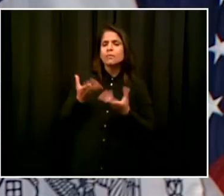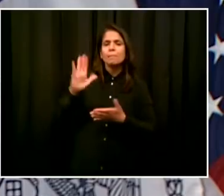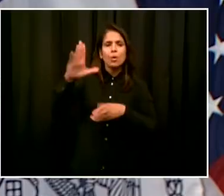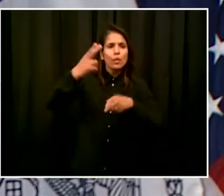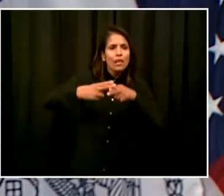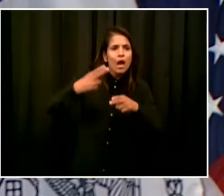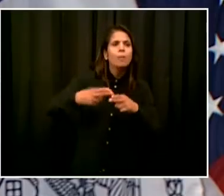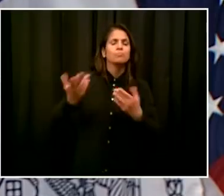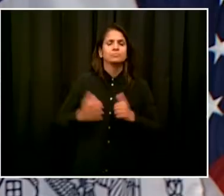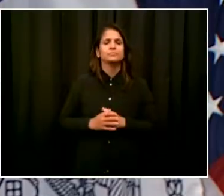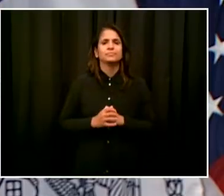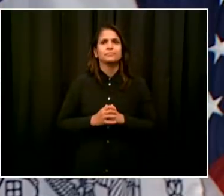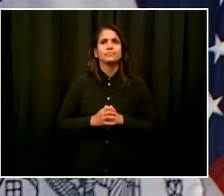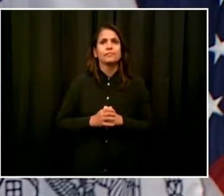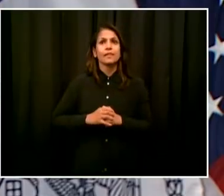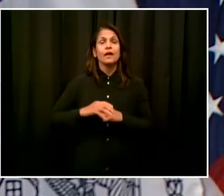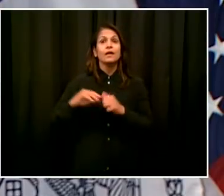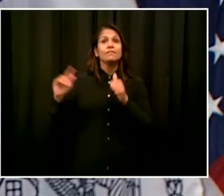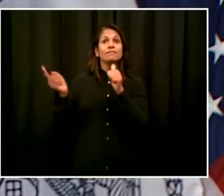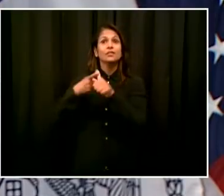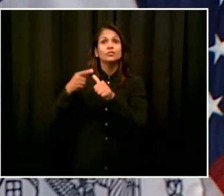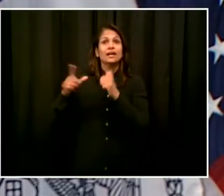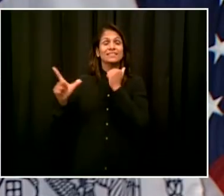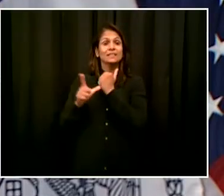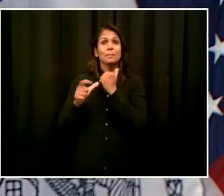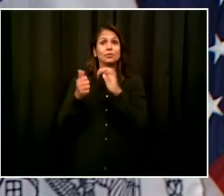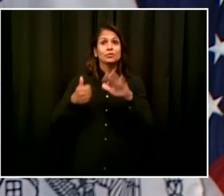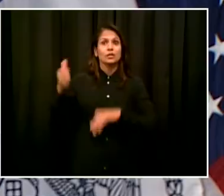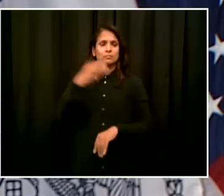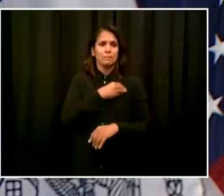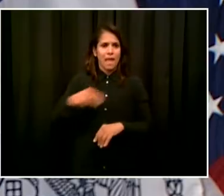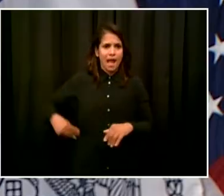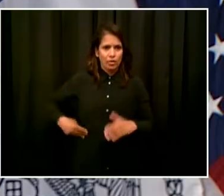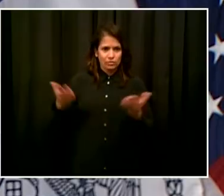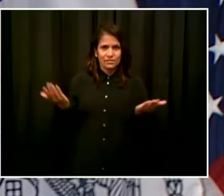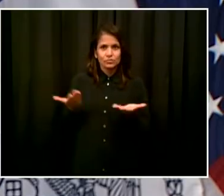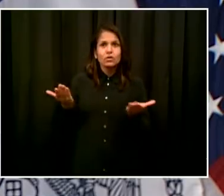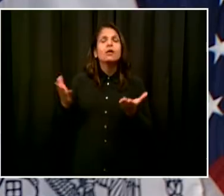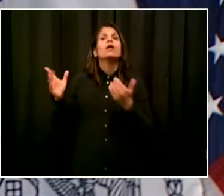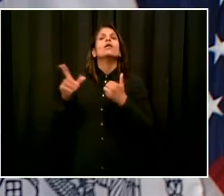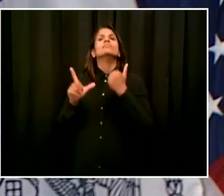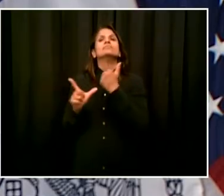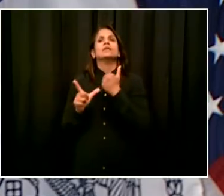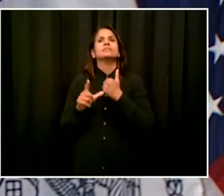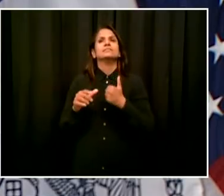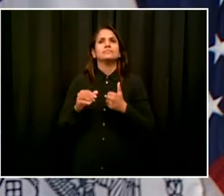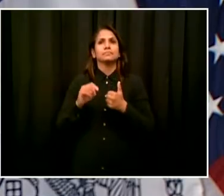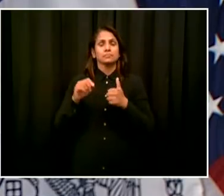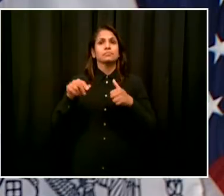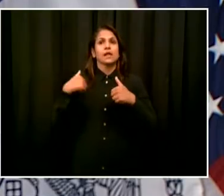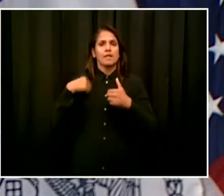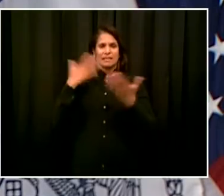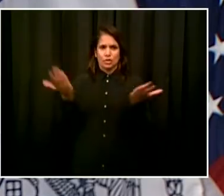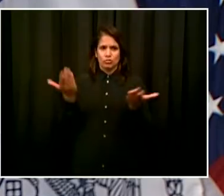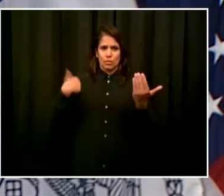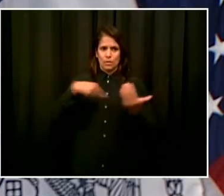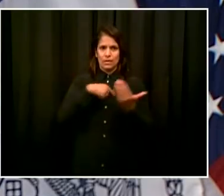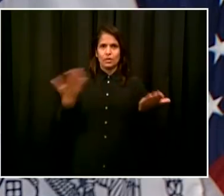KNOW THE NAME AND OUTLET OF EACH. WE WILL NOW BEGIN OUR Q AND A. AS A REMINR DE WE'RE DOING BY